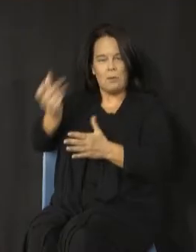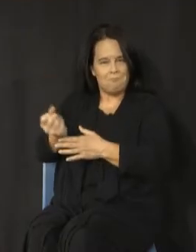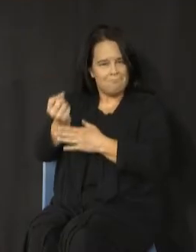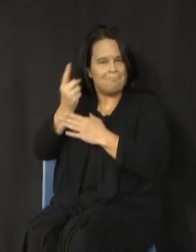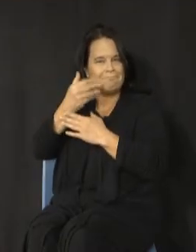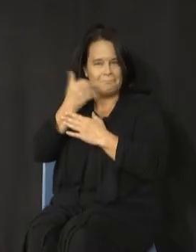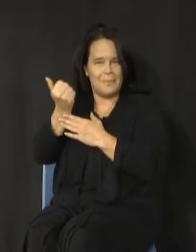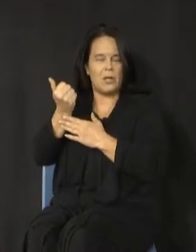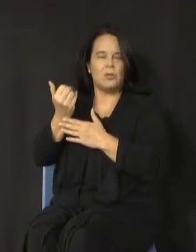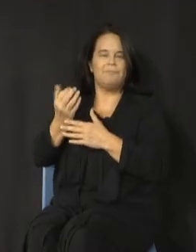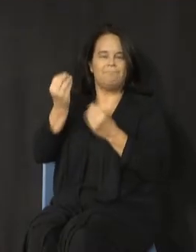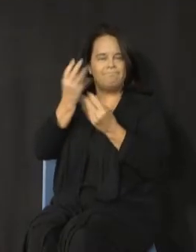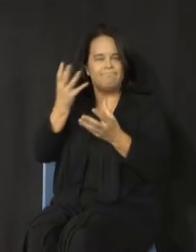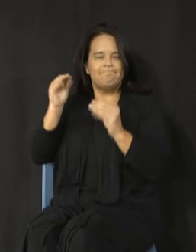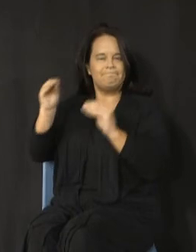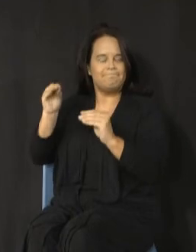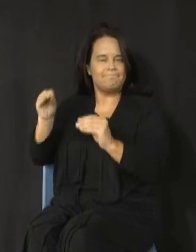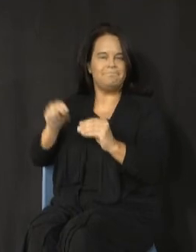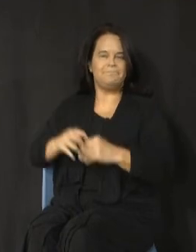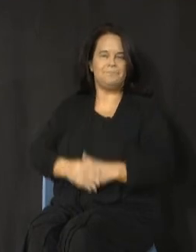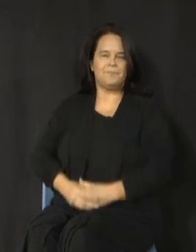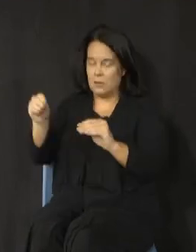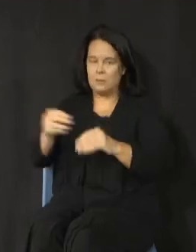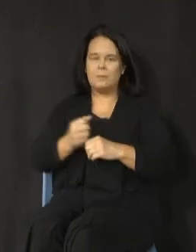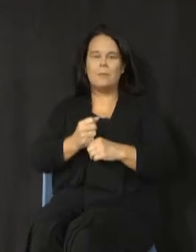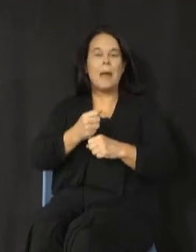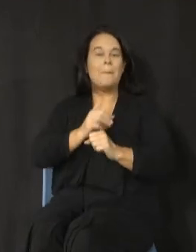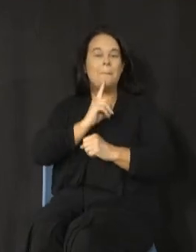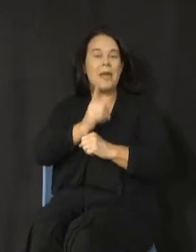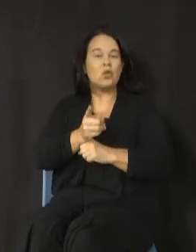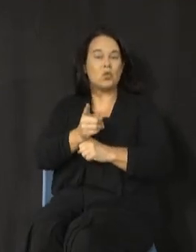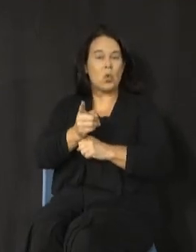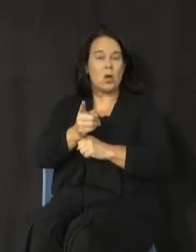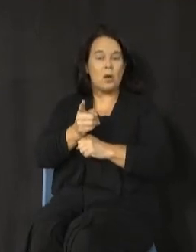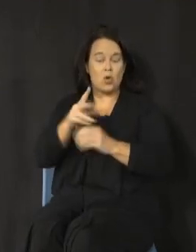Hold up the box Make sure your child keeps all supplies in the science box.